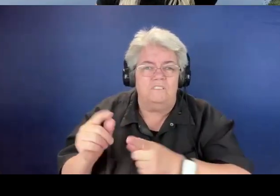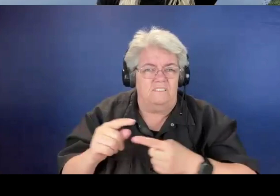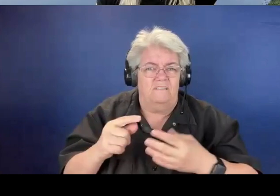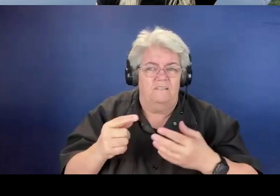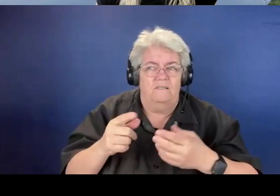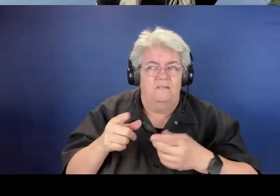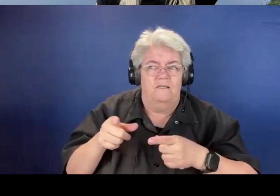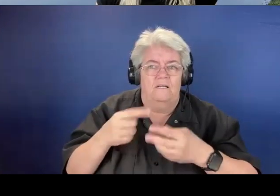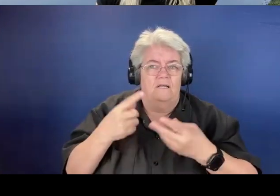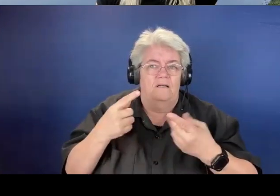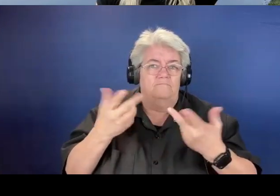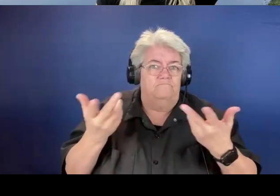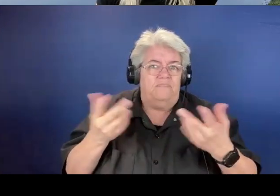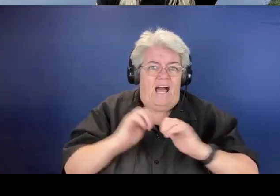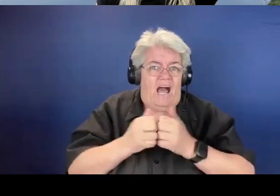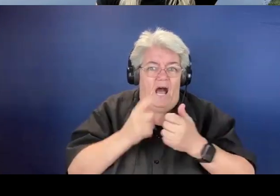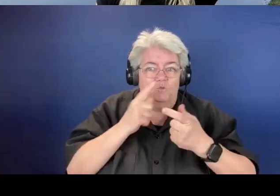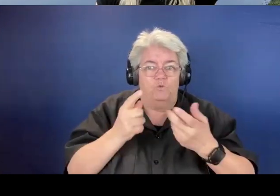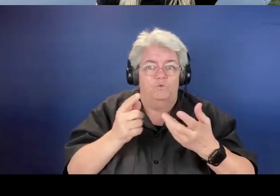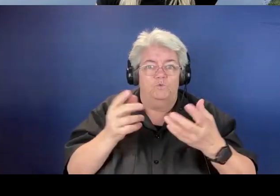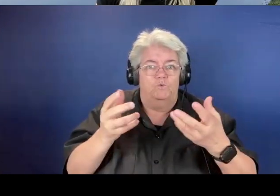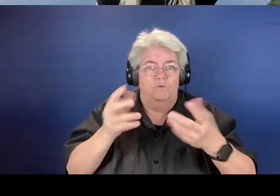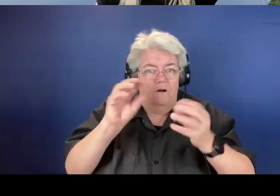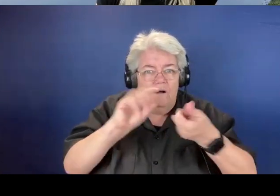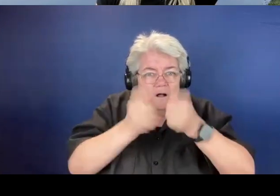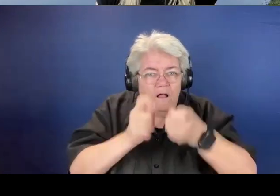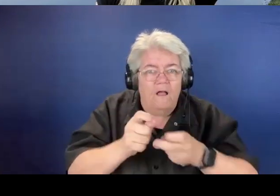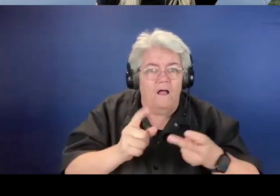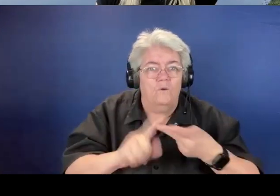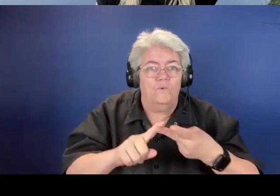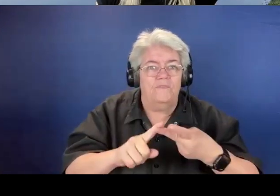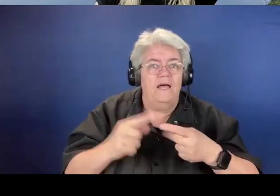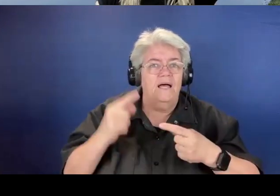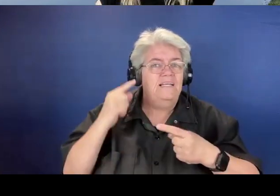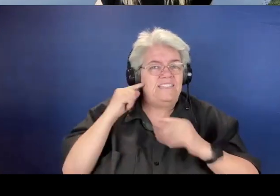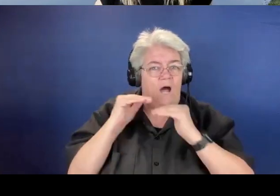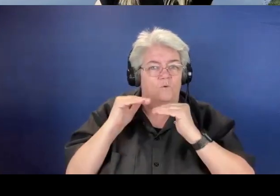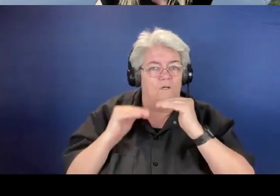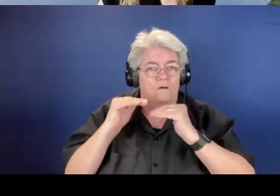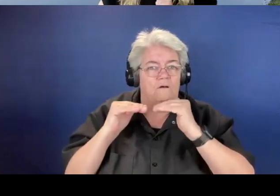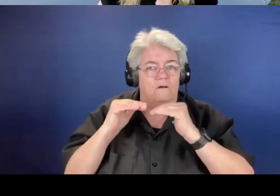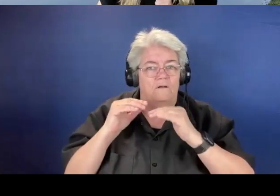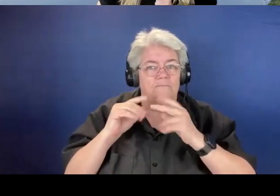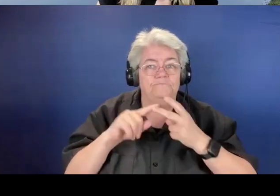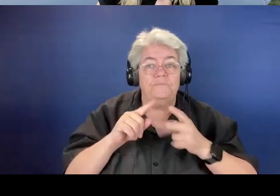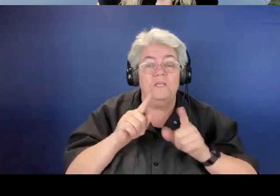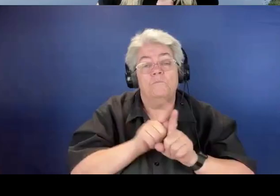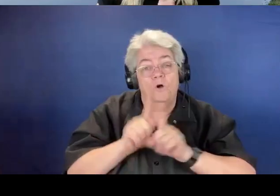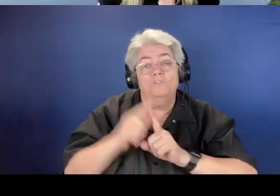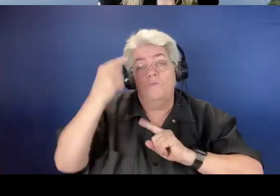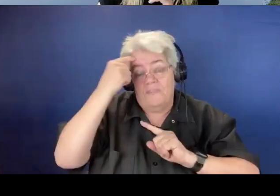So, one big distinction between bilingual and bilingual who are deaf and hard of hearing is also to consider their hearing age.